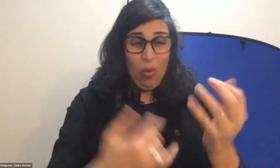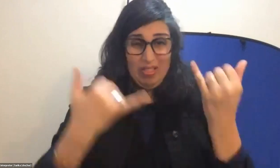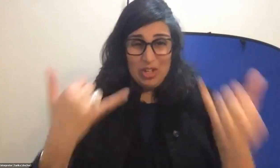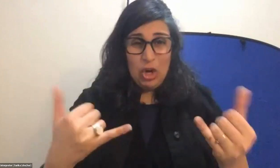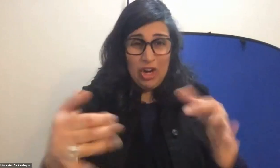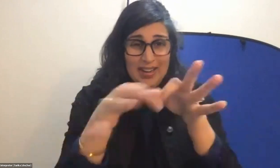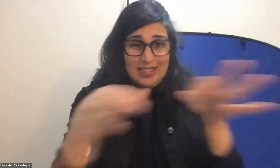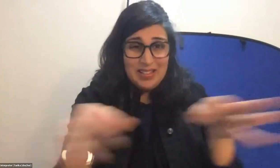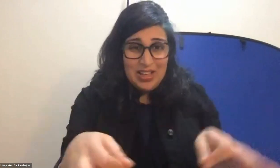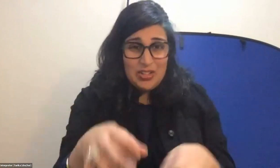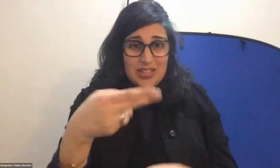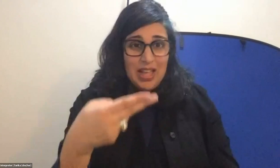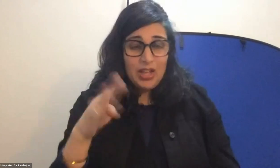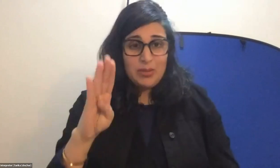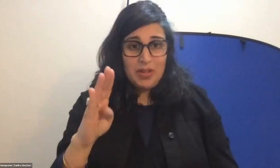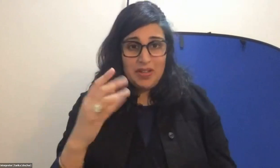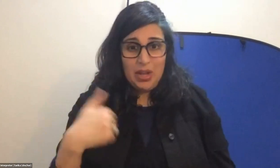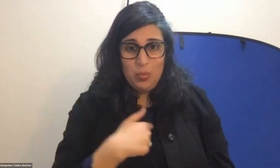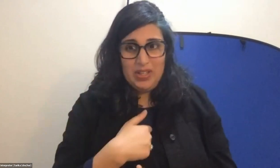that. And a good step towards accountability